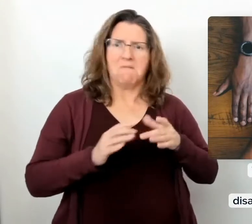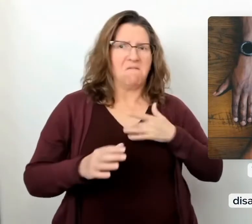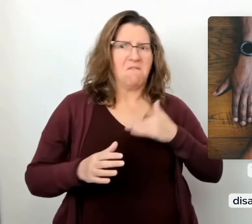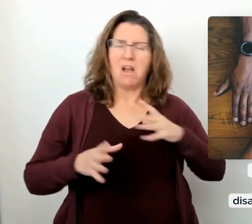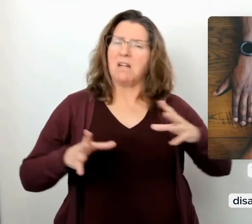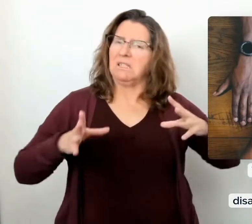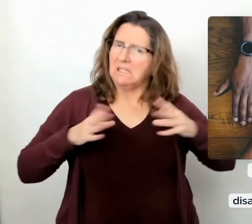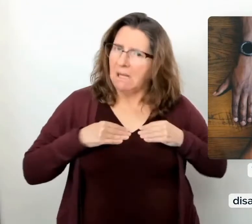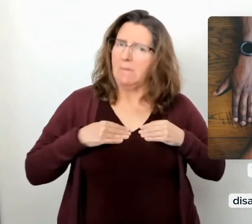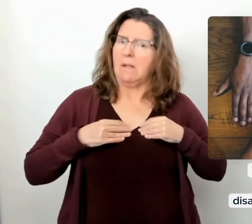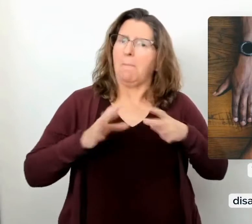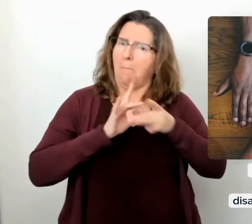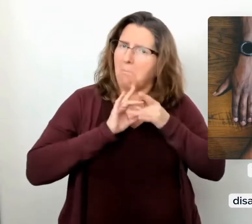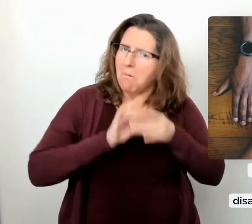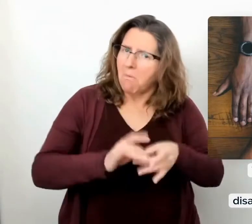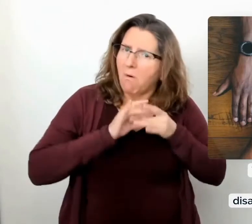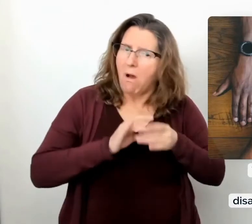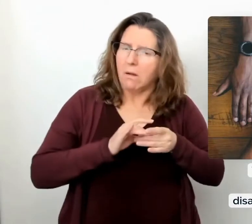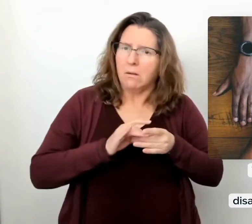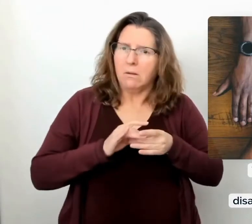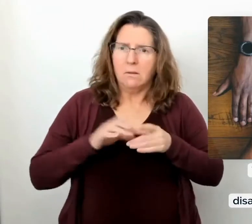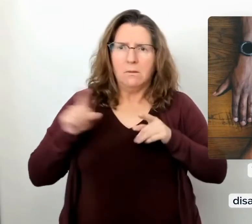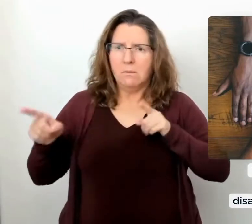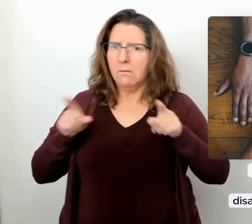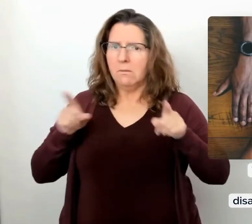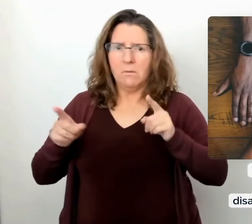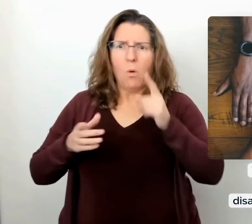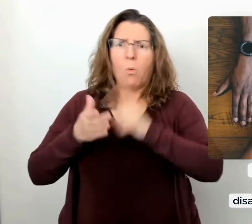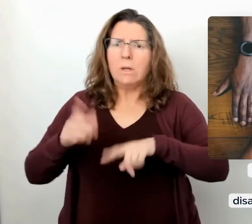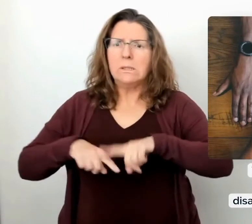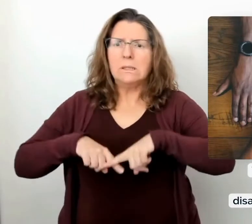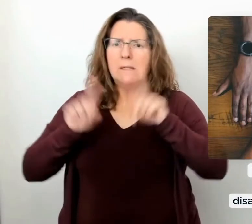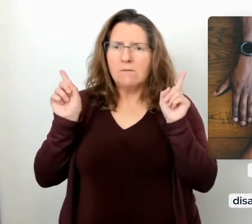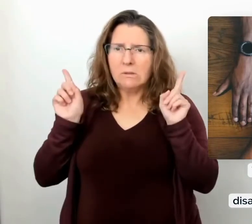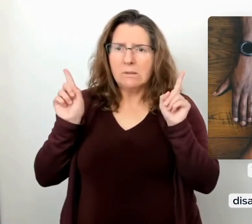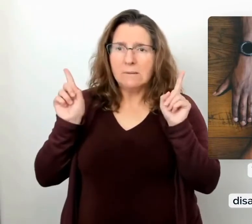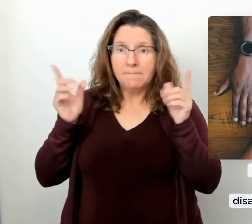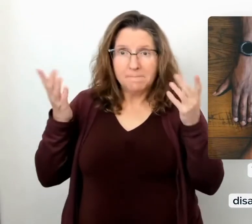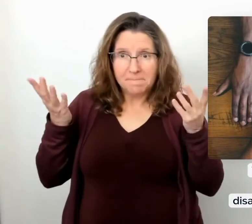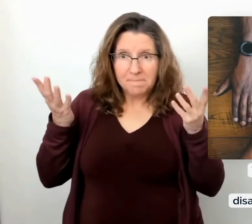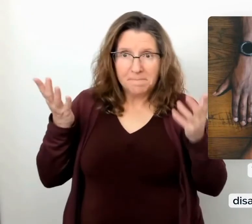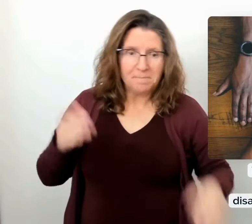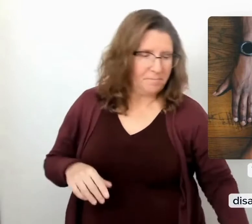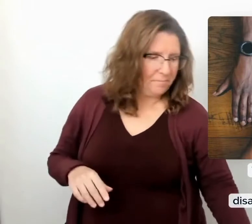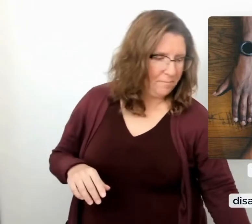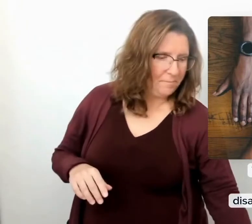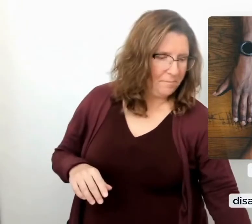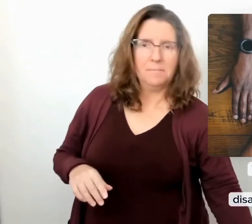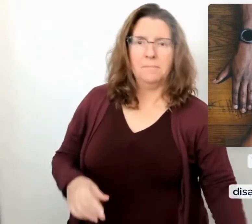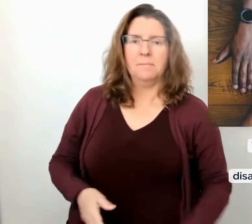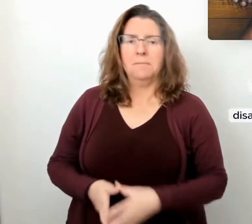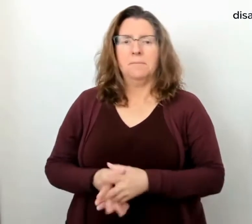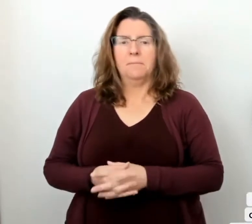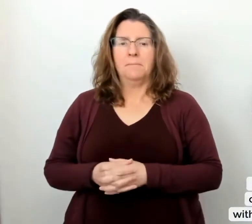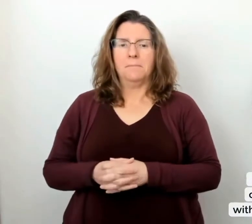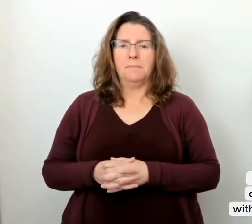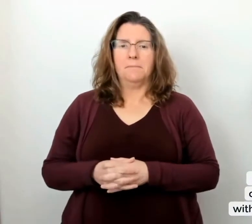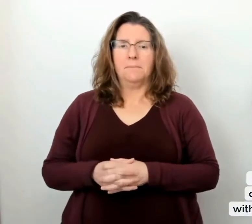a positive experience and a sense of belonging, what was the difference?